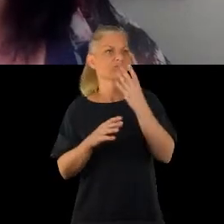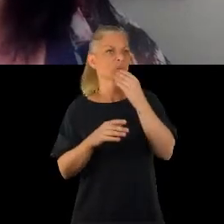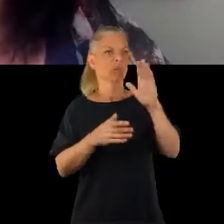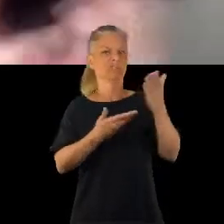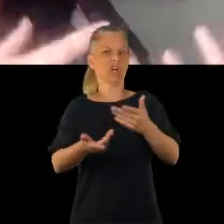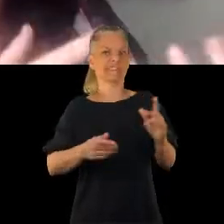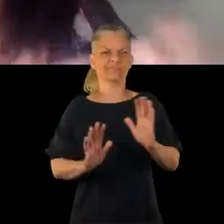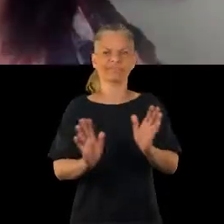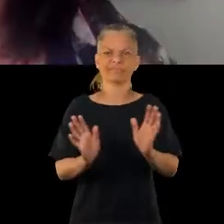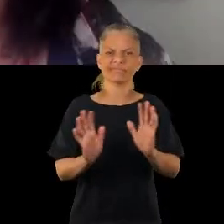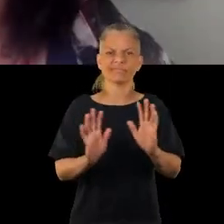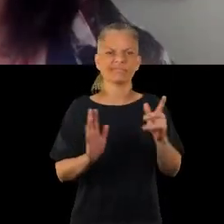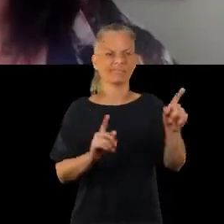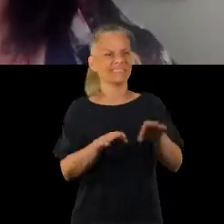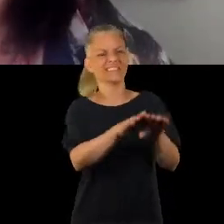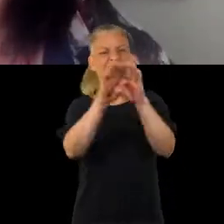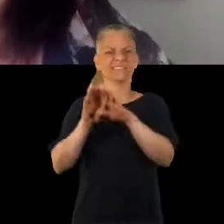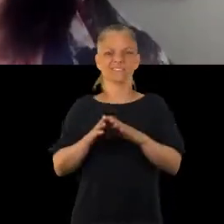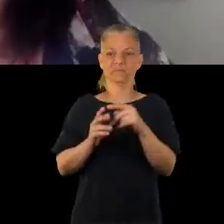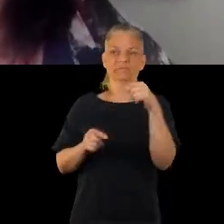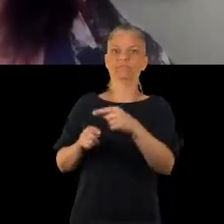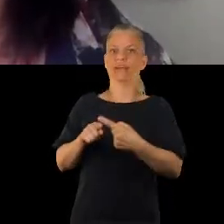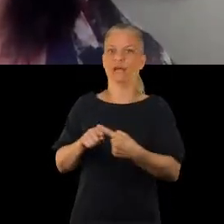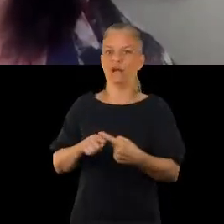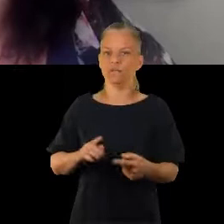they’ve worked with a peer support worker, and because it’s different from what they’ve already